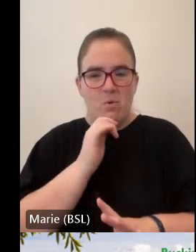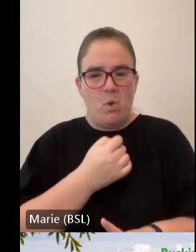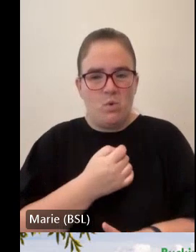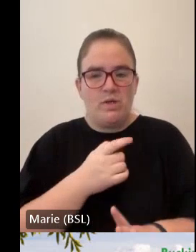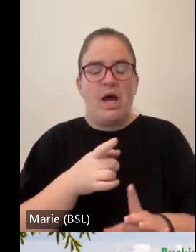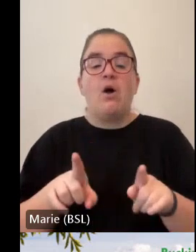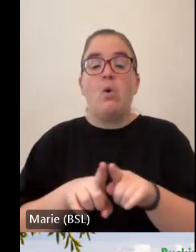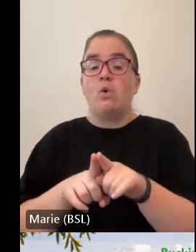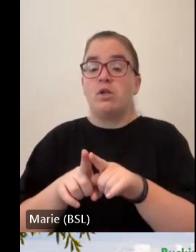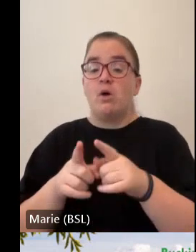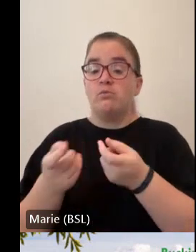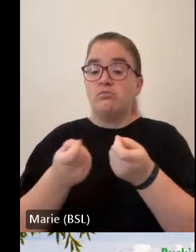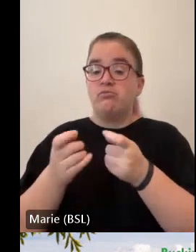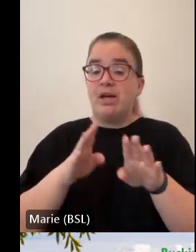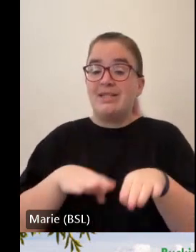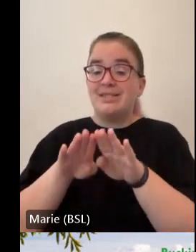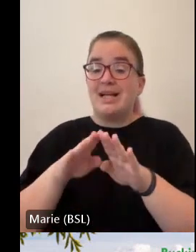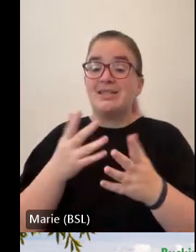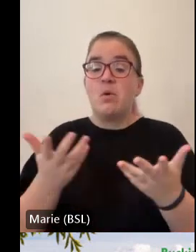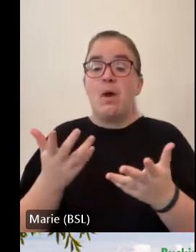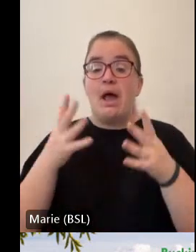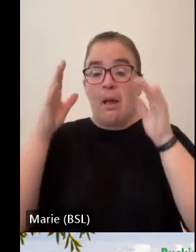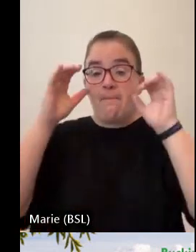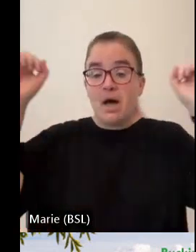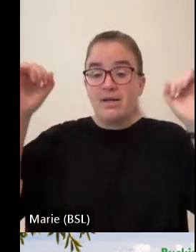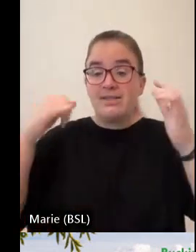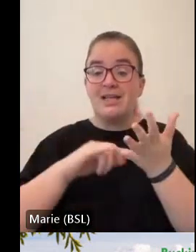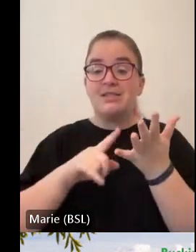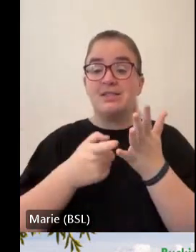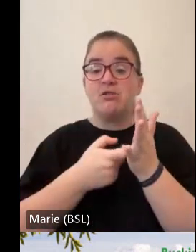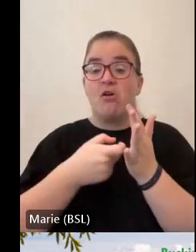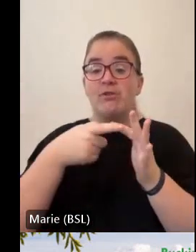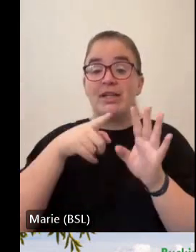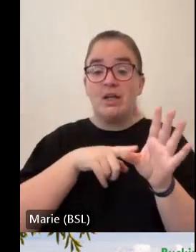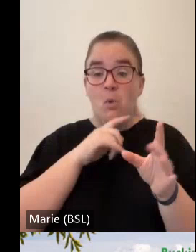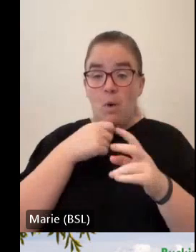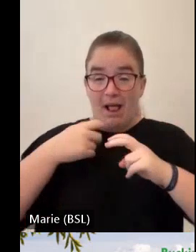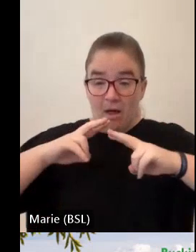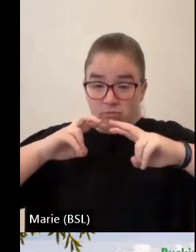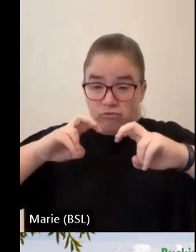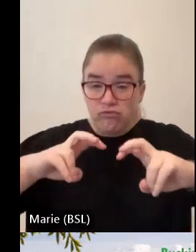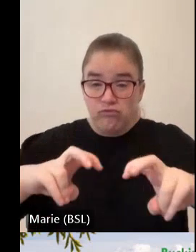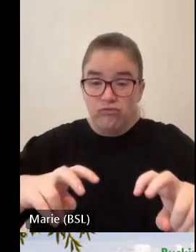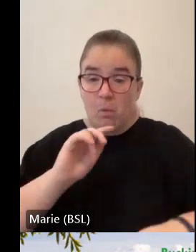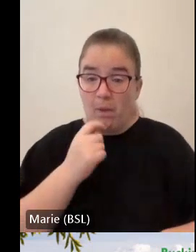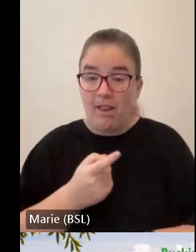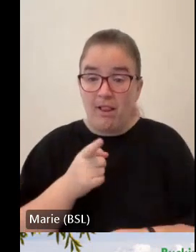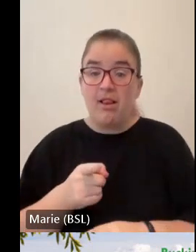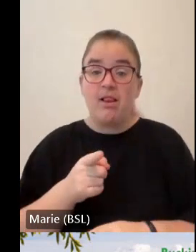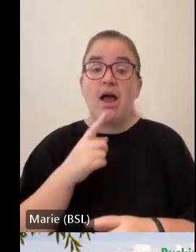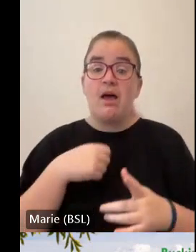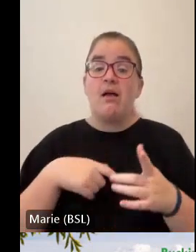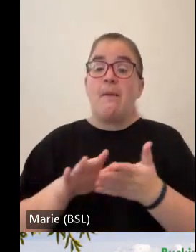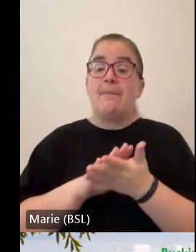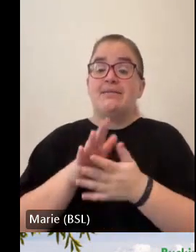Buckinghamshire and survey will investigate these matters and will bring these these, these cases to prosecution.